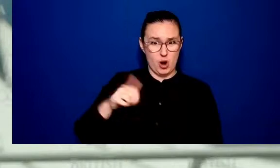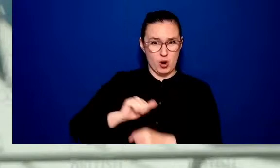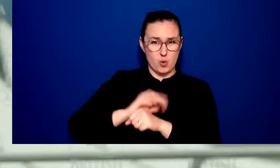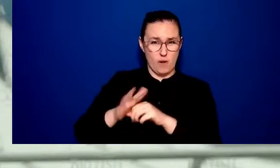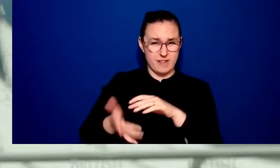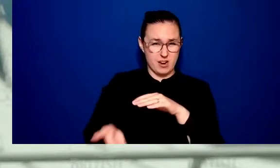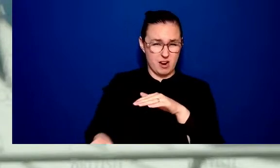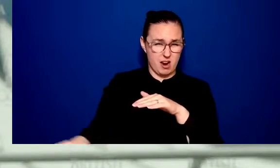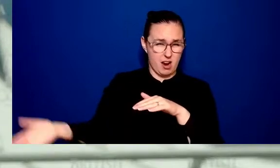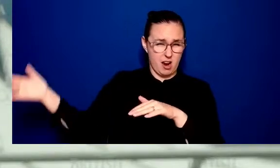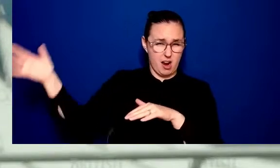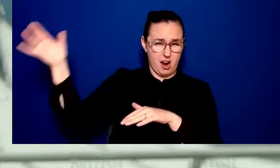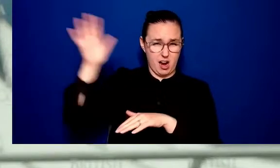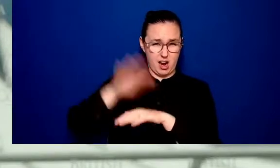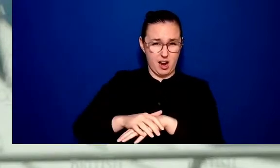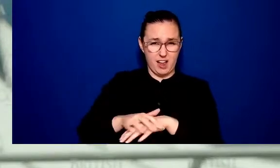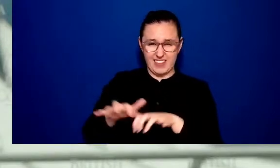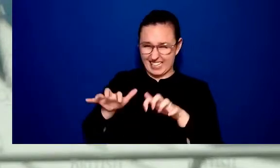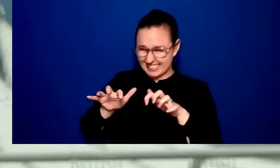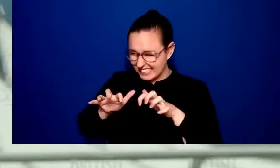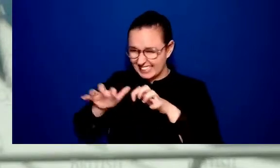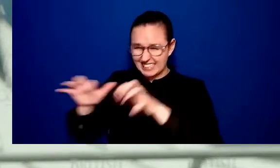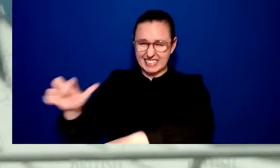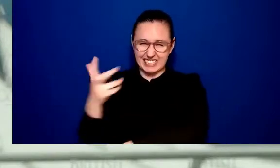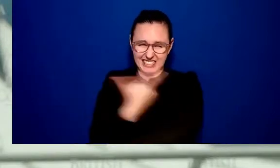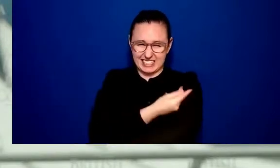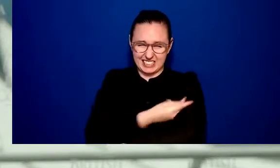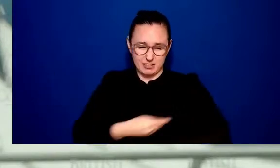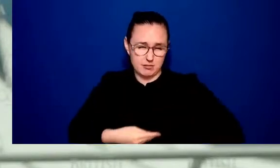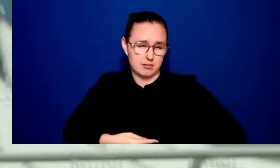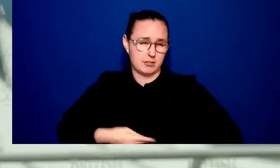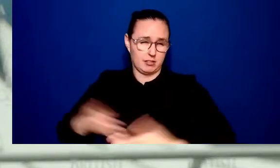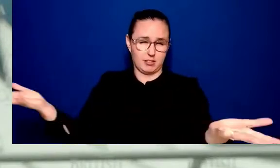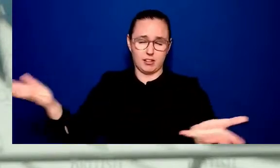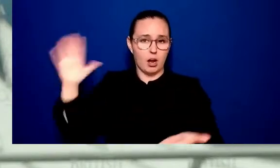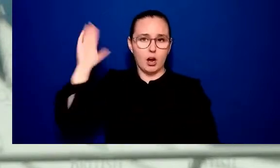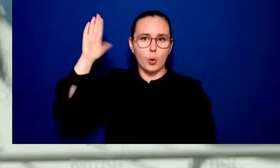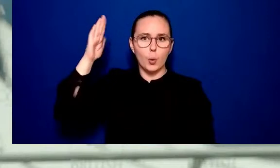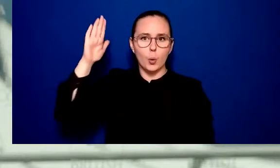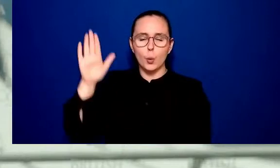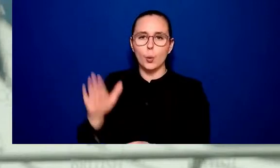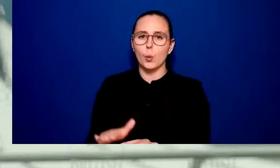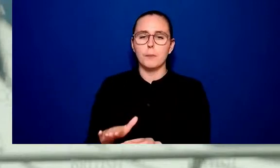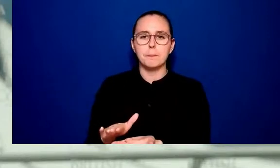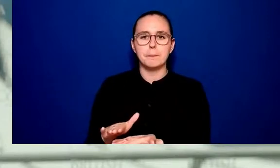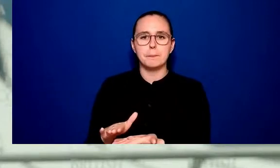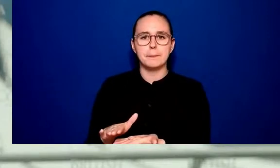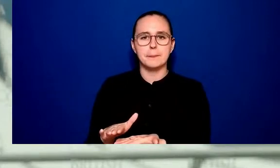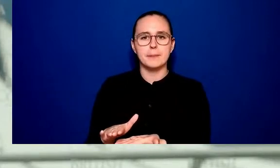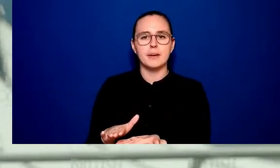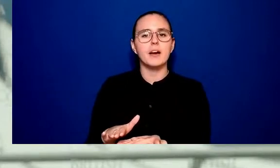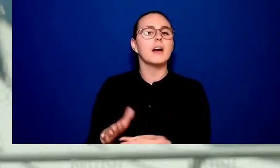runs into walls when we have those layers of protection that include most people being